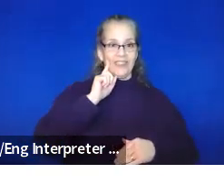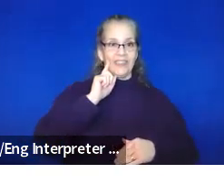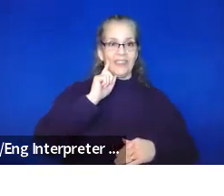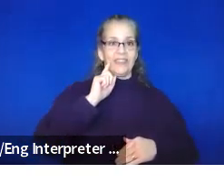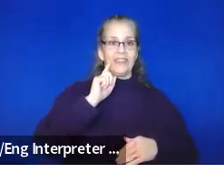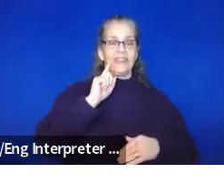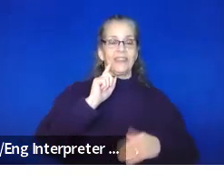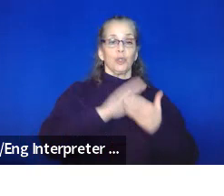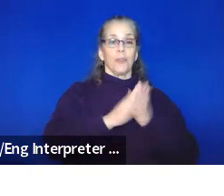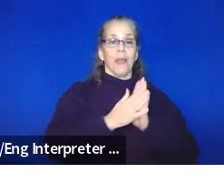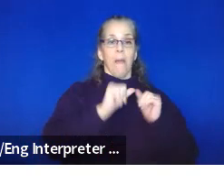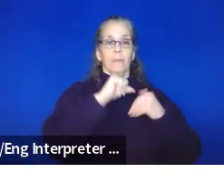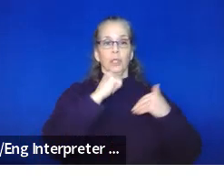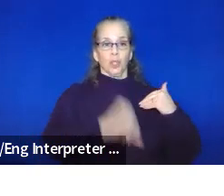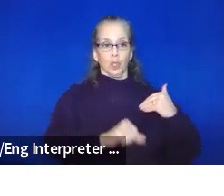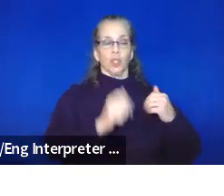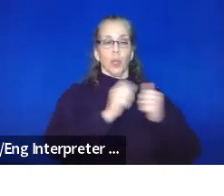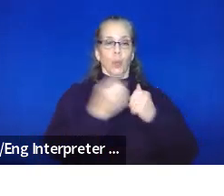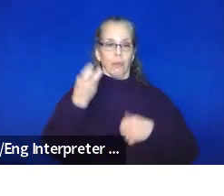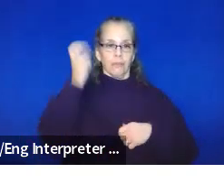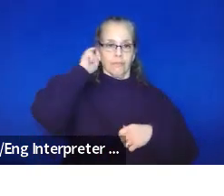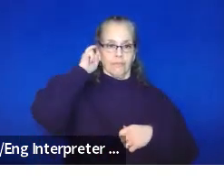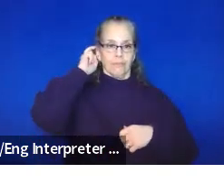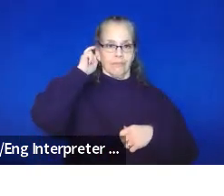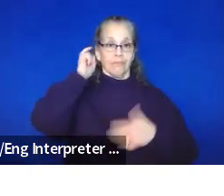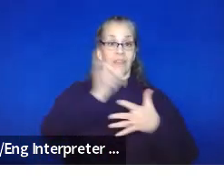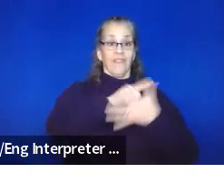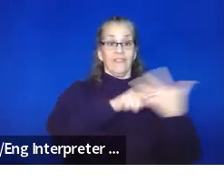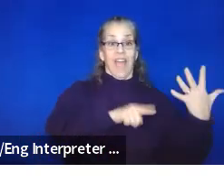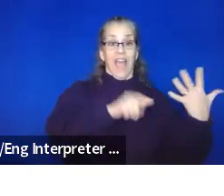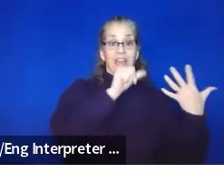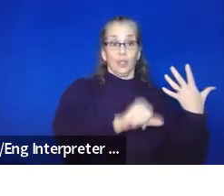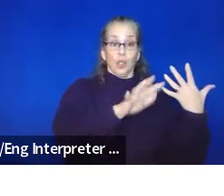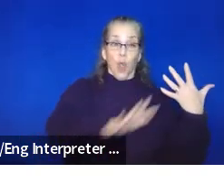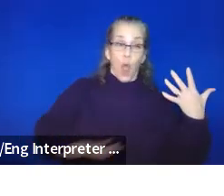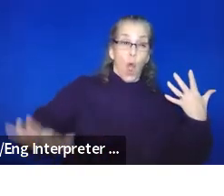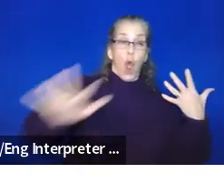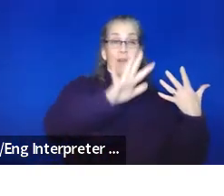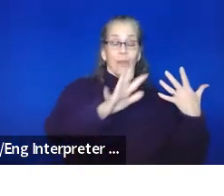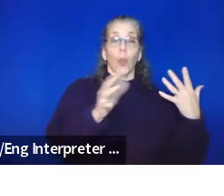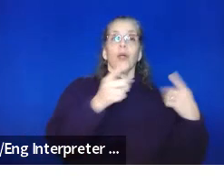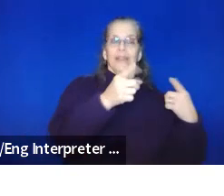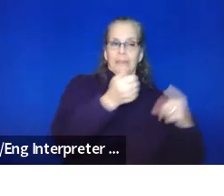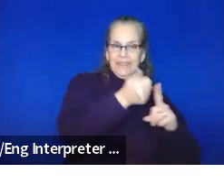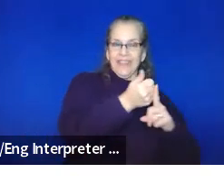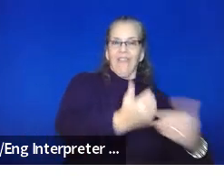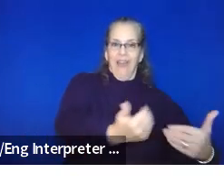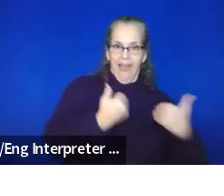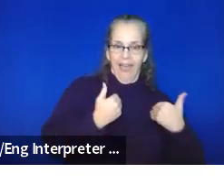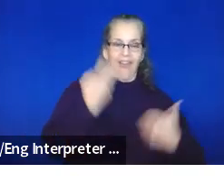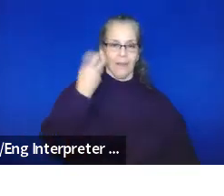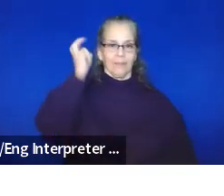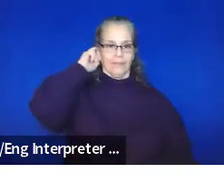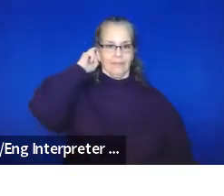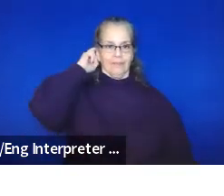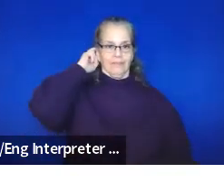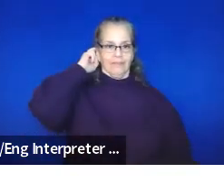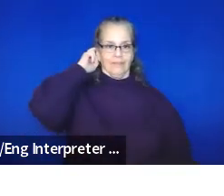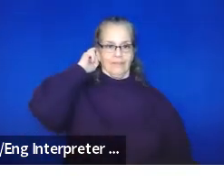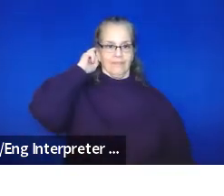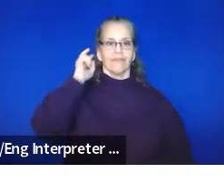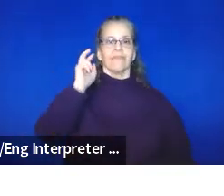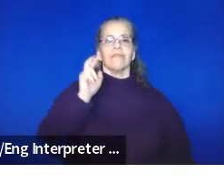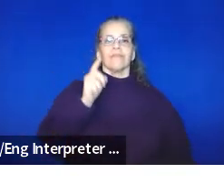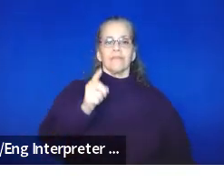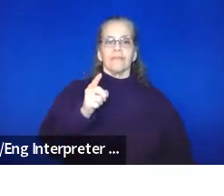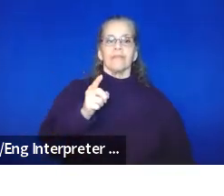equipped with the skills and experience necessary to improve the lives of hard of hearing patients.